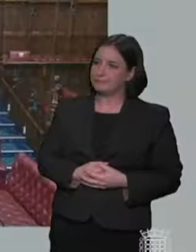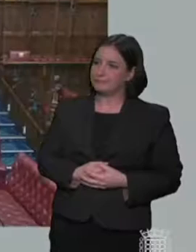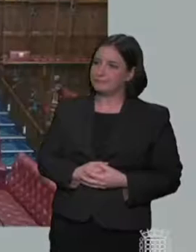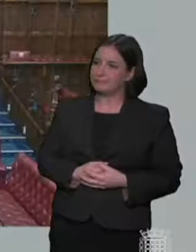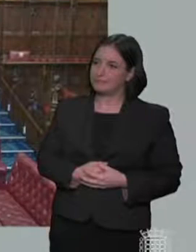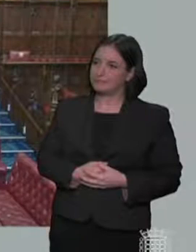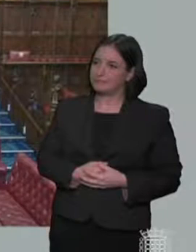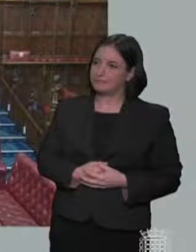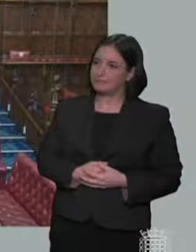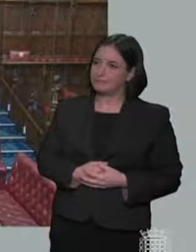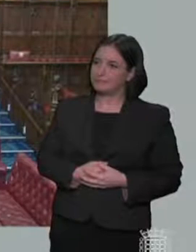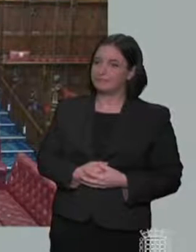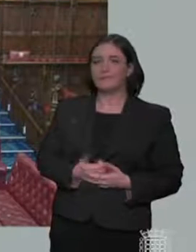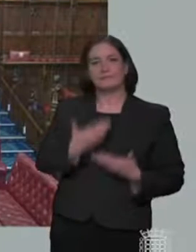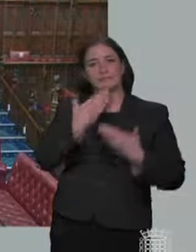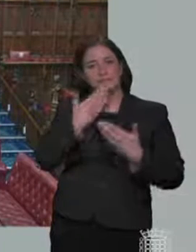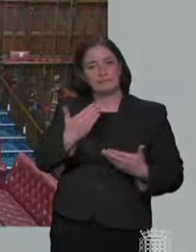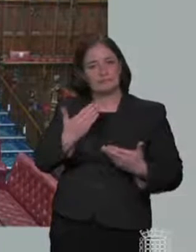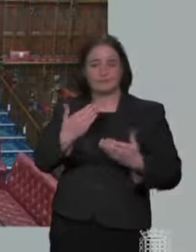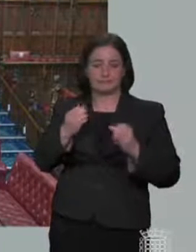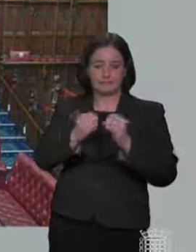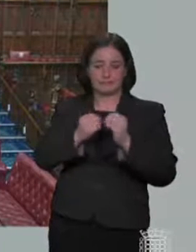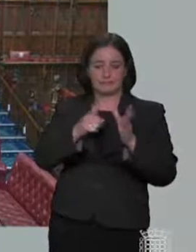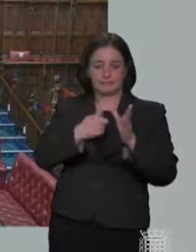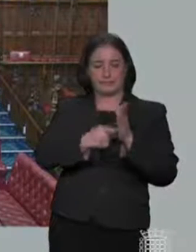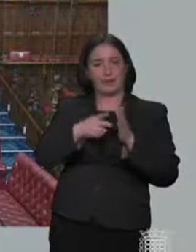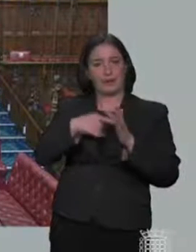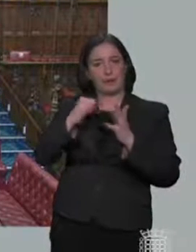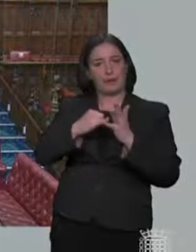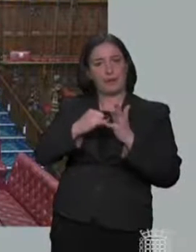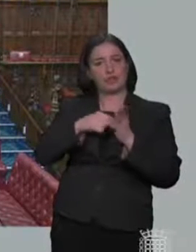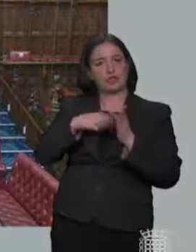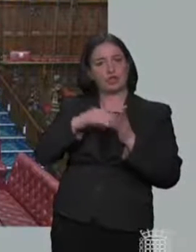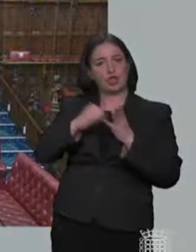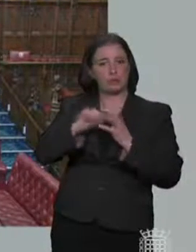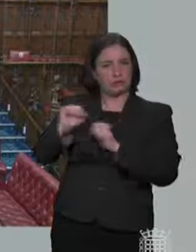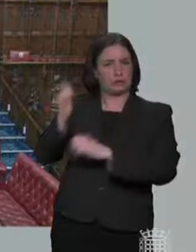doing veronese thomas's speech at first glance this is a very modest bill but it is a bill of